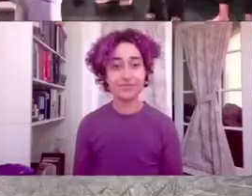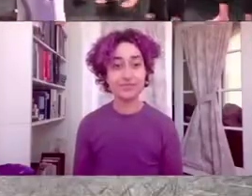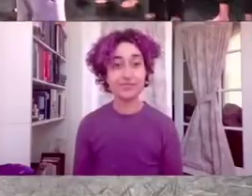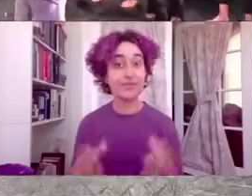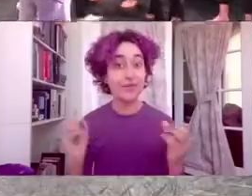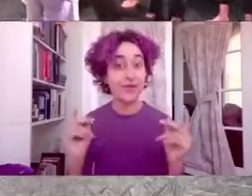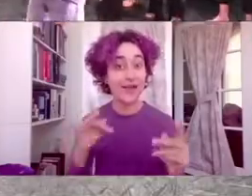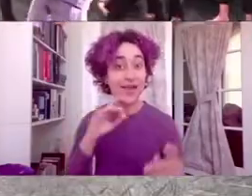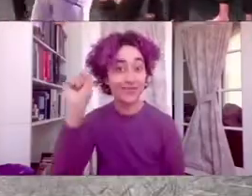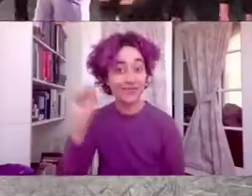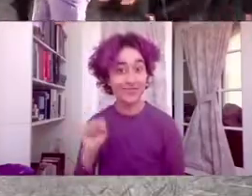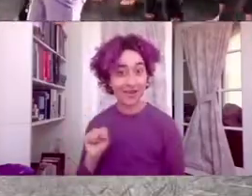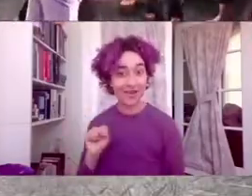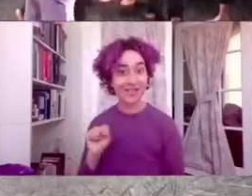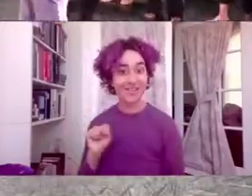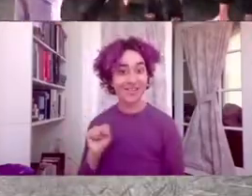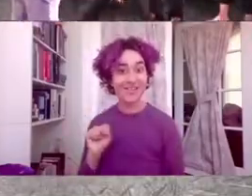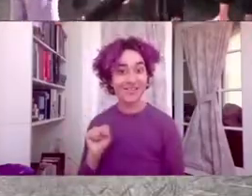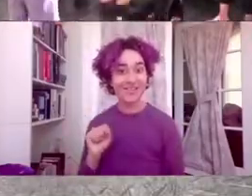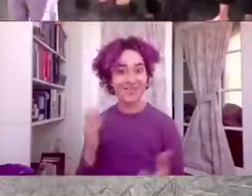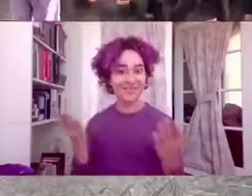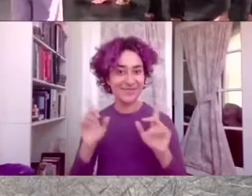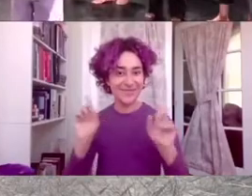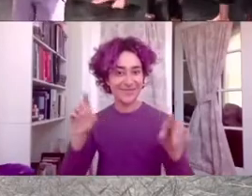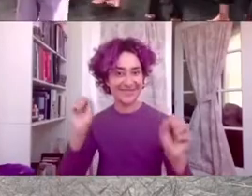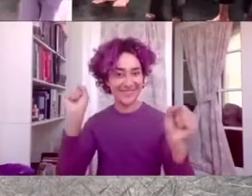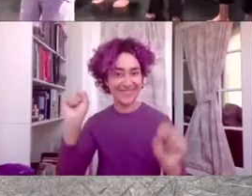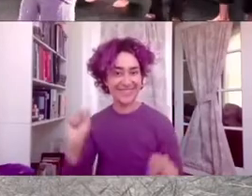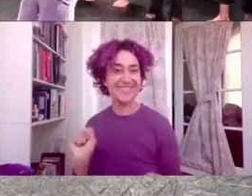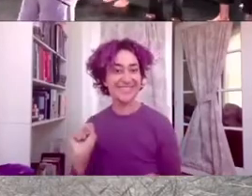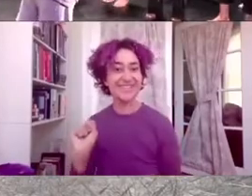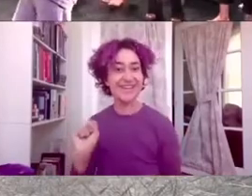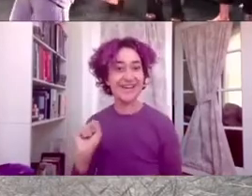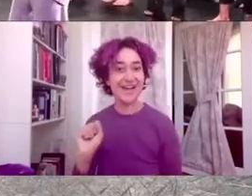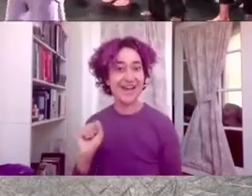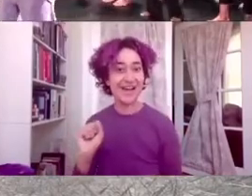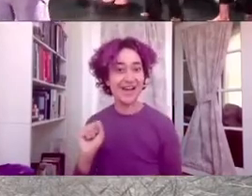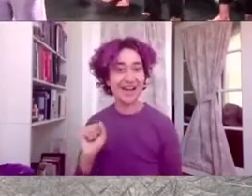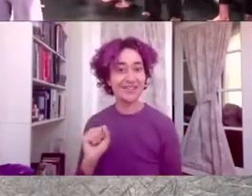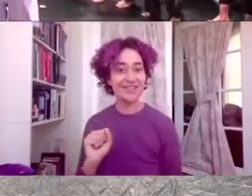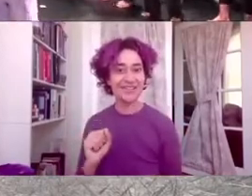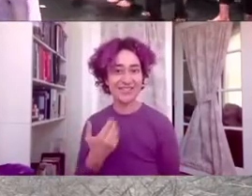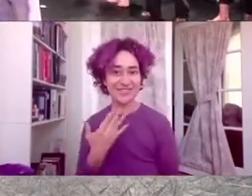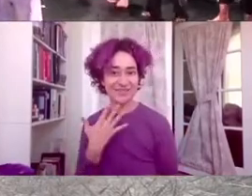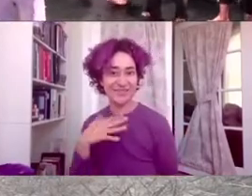Here we go down south. Here we go down south, to the dirty south.